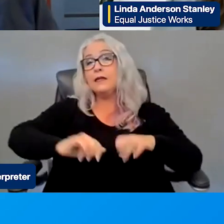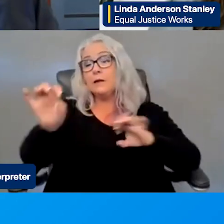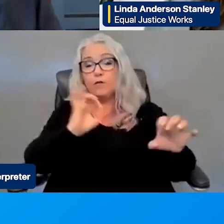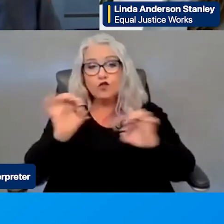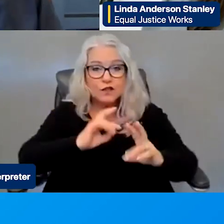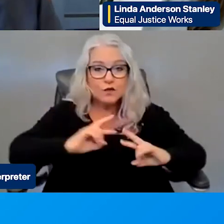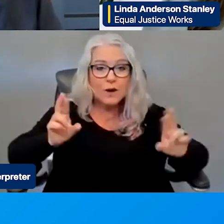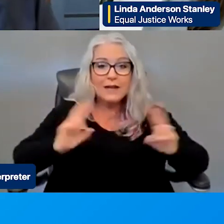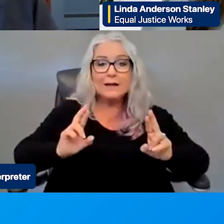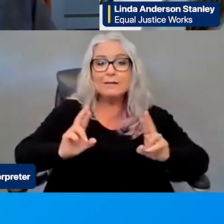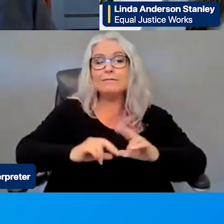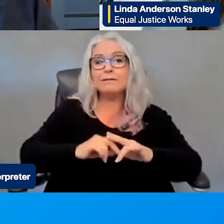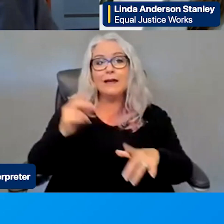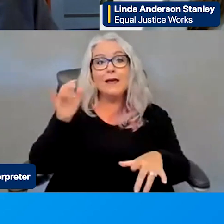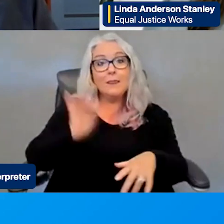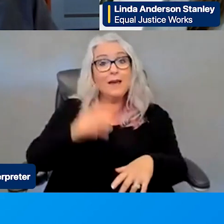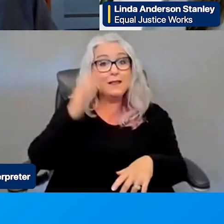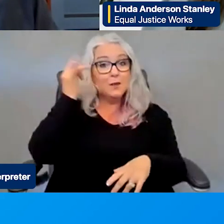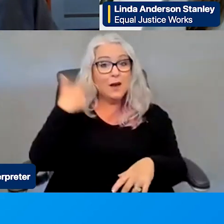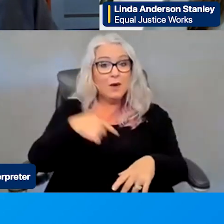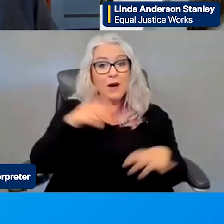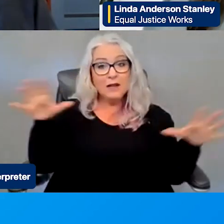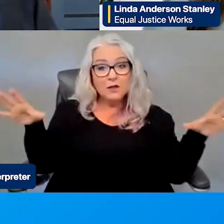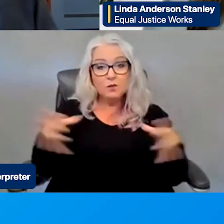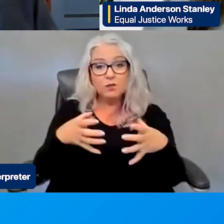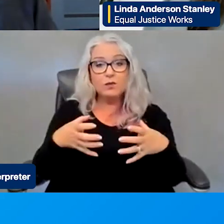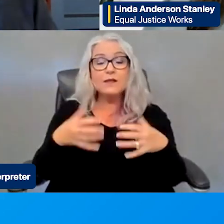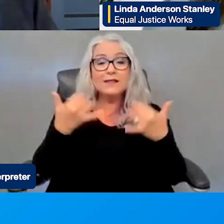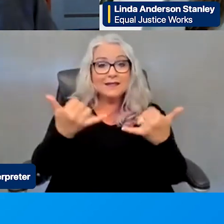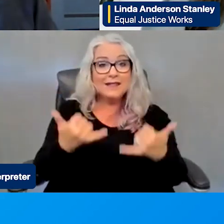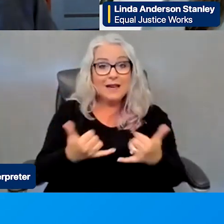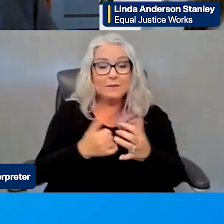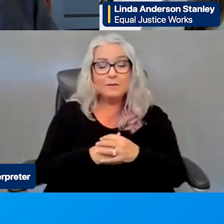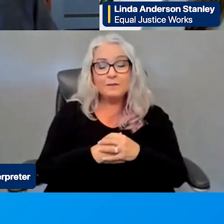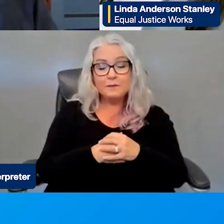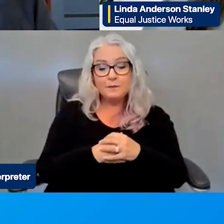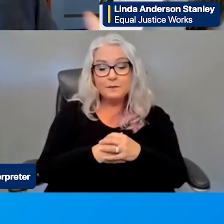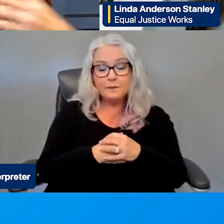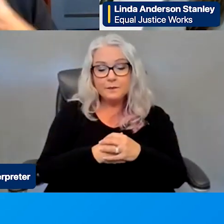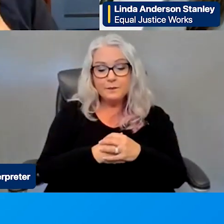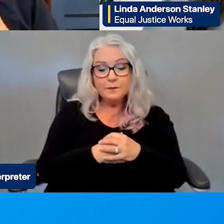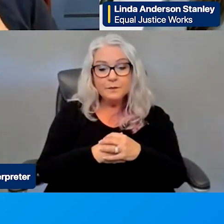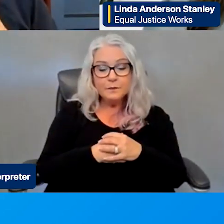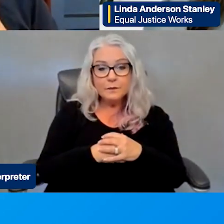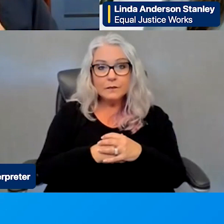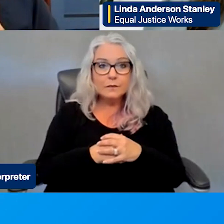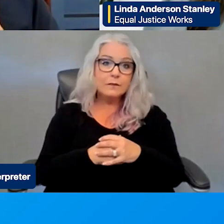That's part of why we wanted to get together today. You know. But it is -- I have come to the